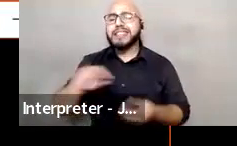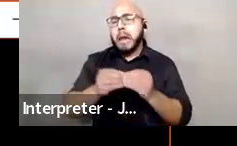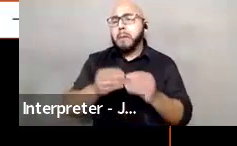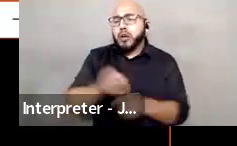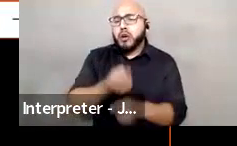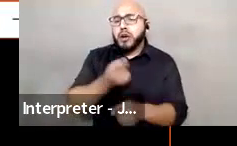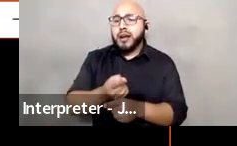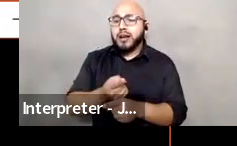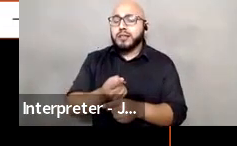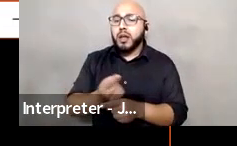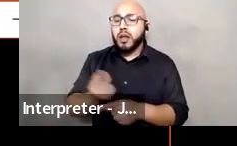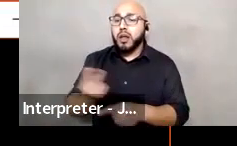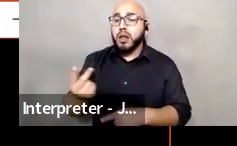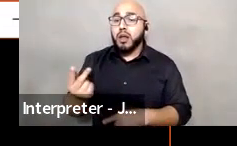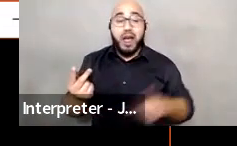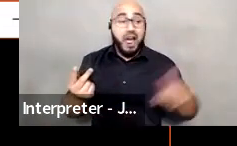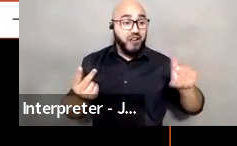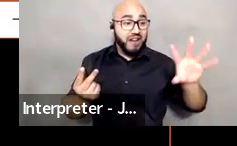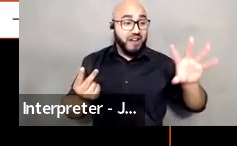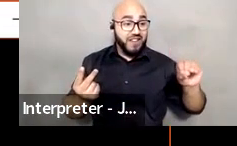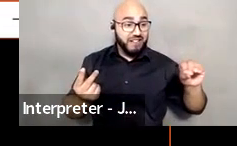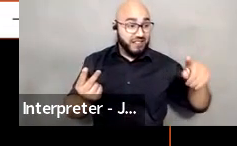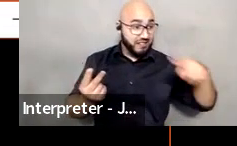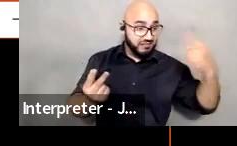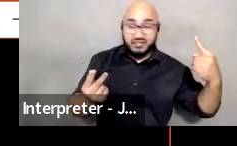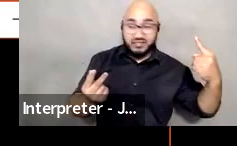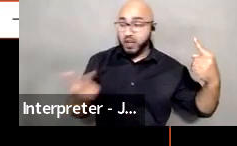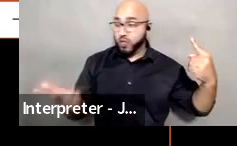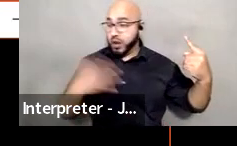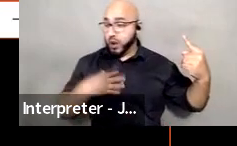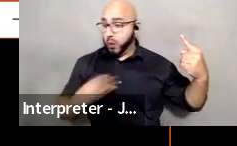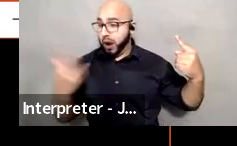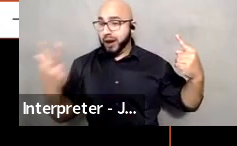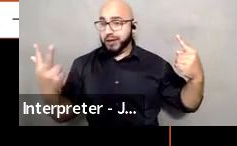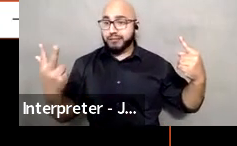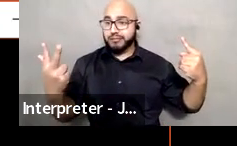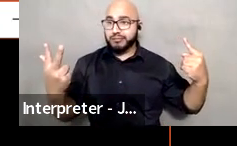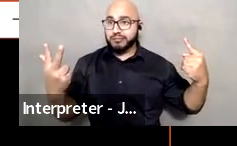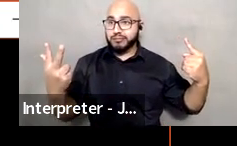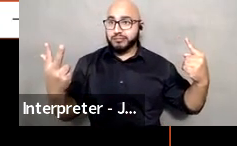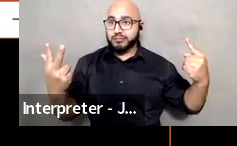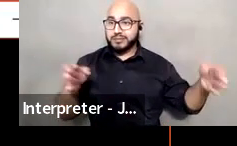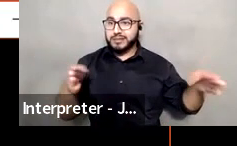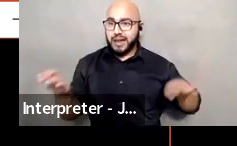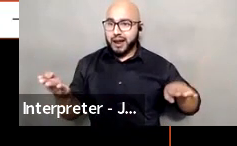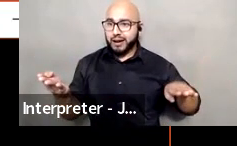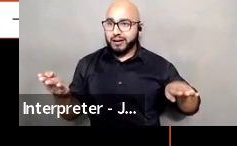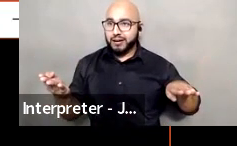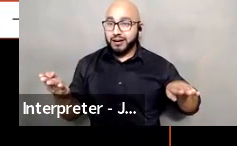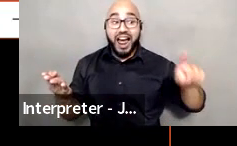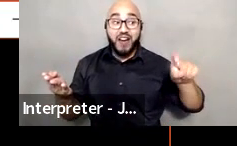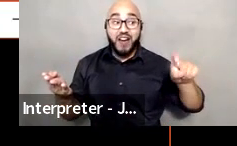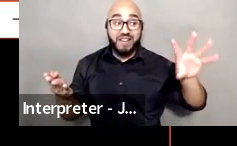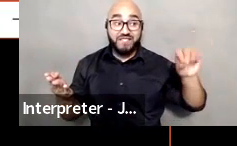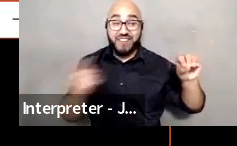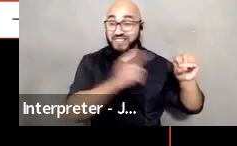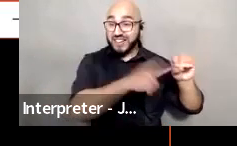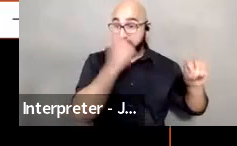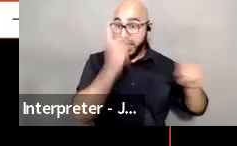Men and 100. And 50 Negroes. Were slain. At least they're mentioning that 100. And 50 black people were murdered.